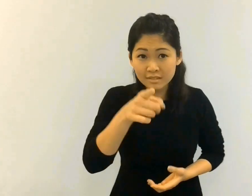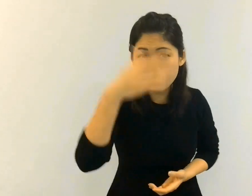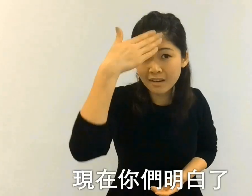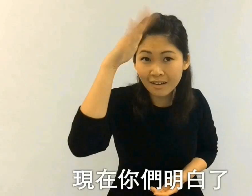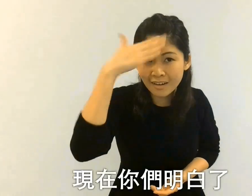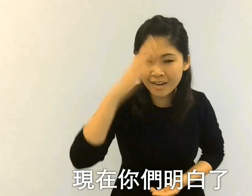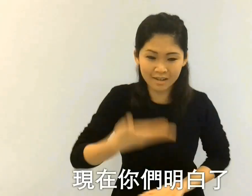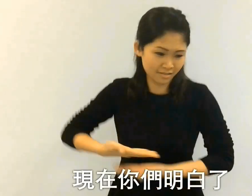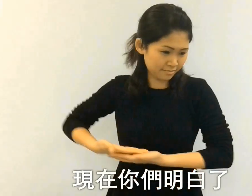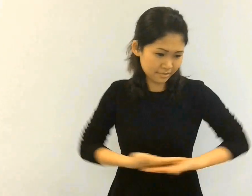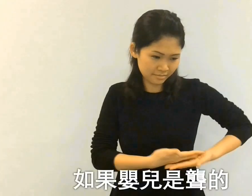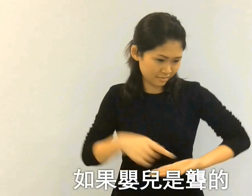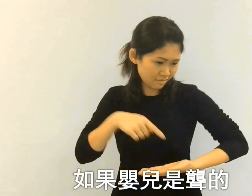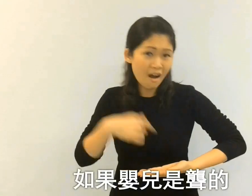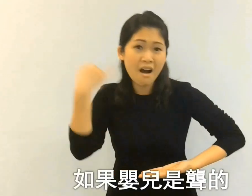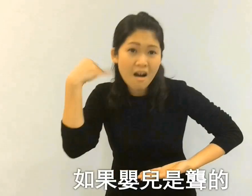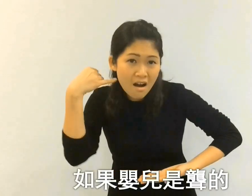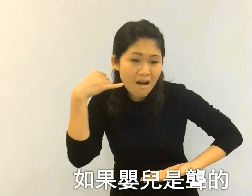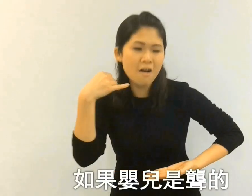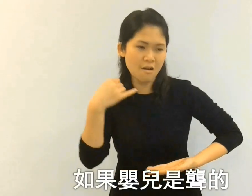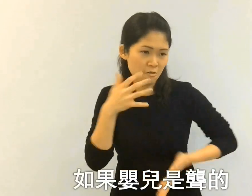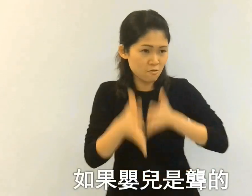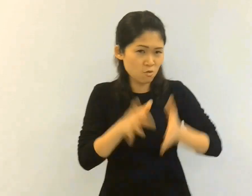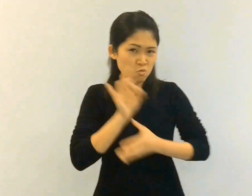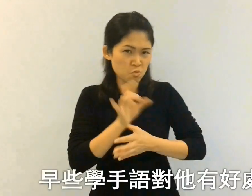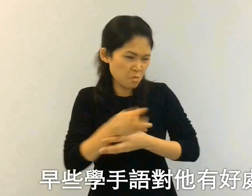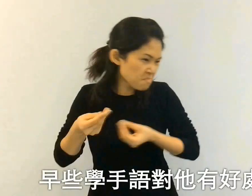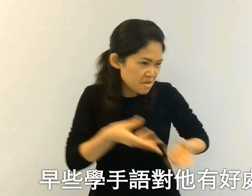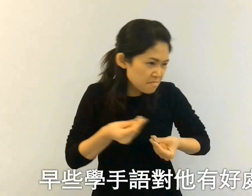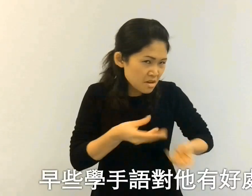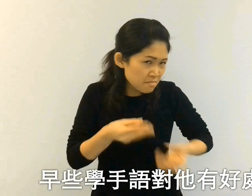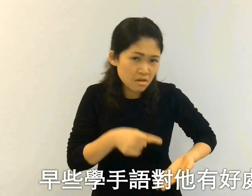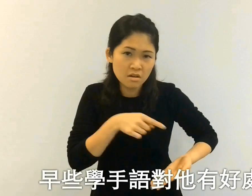Now you understand, if the infant is deaf, early introduction to sign language is beneficial to him.